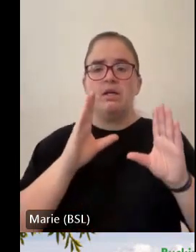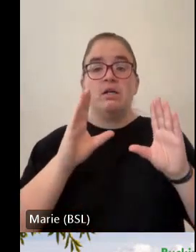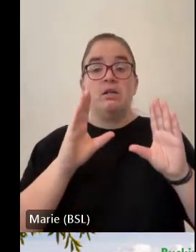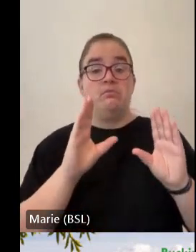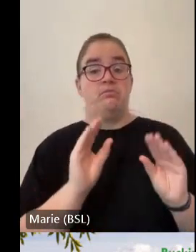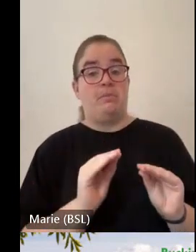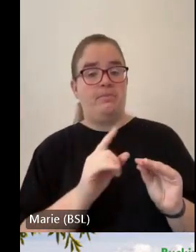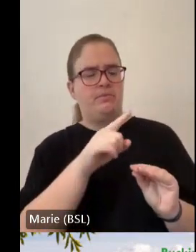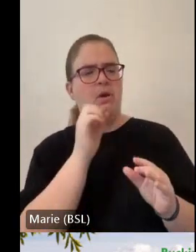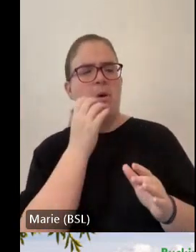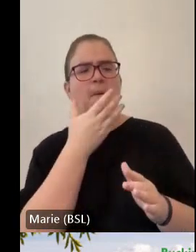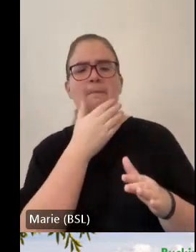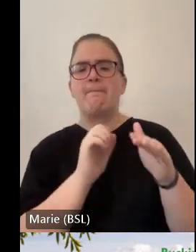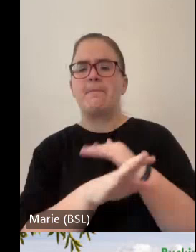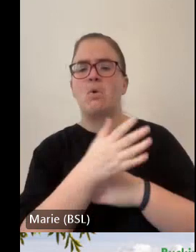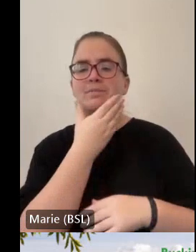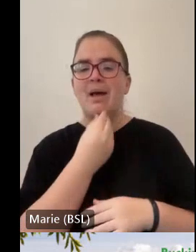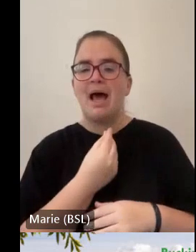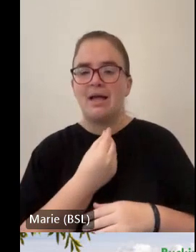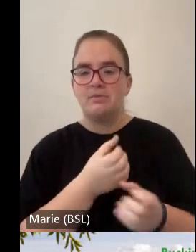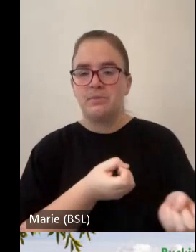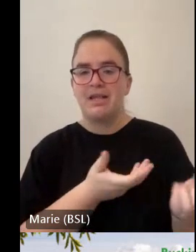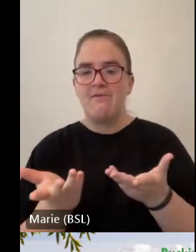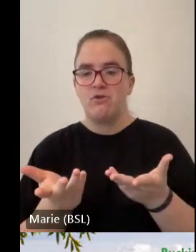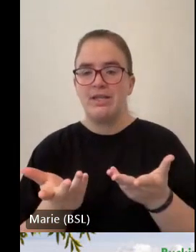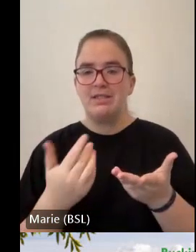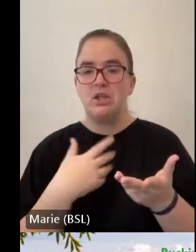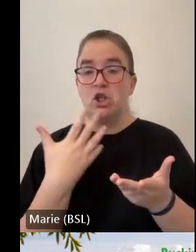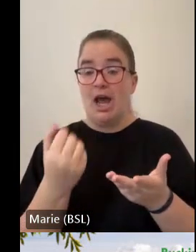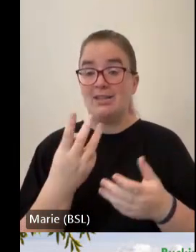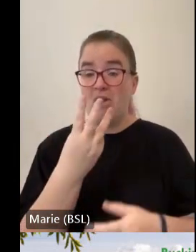Coincidentally, the postman who was delivering and she had 30